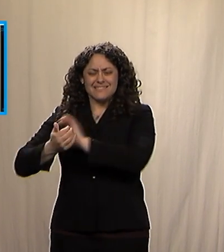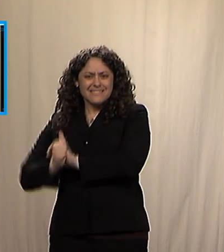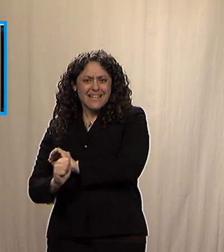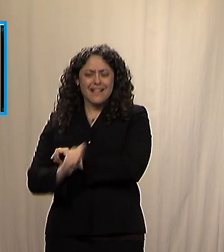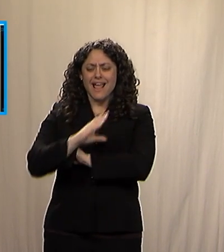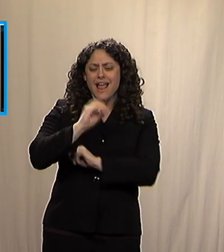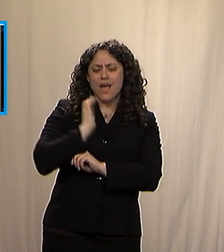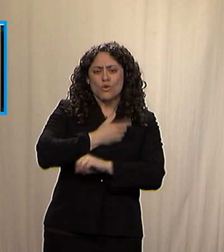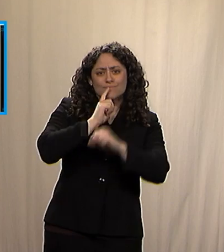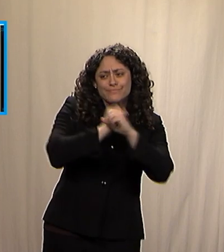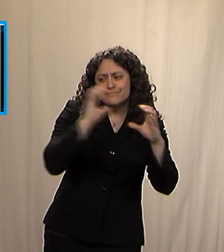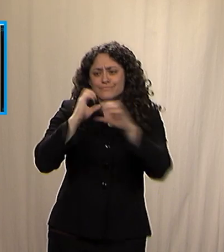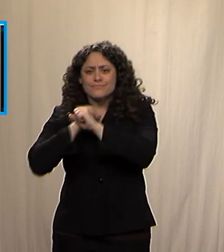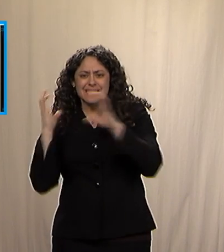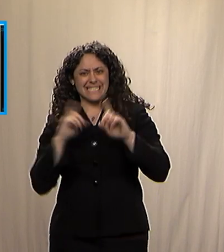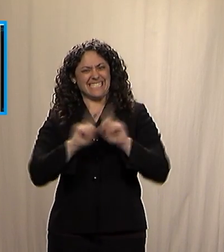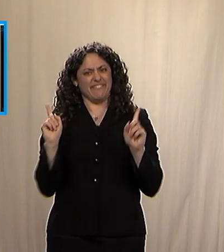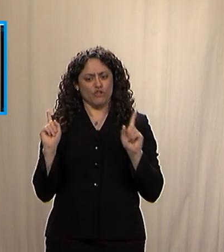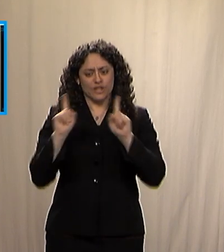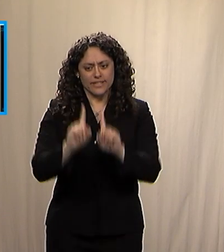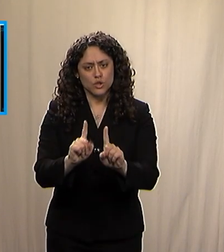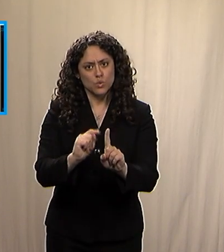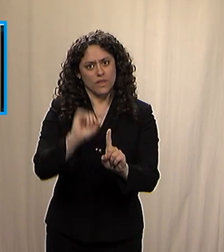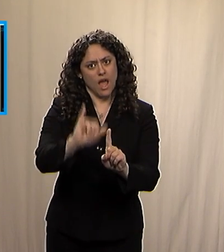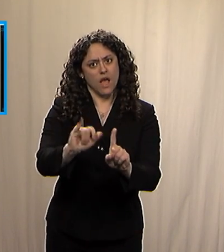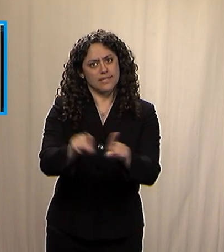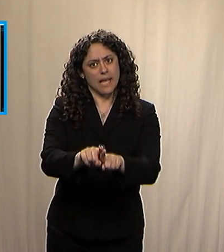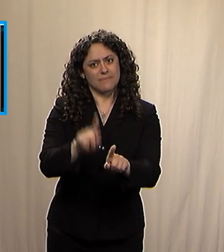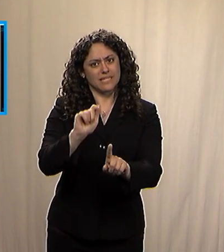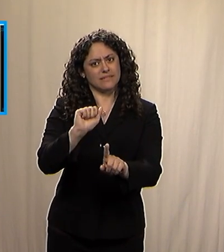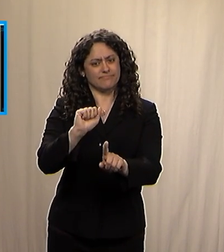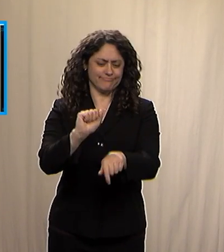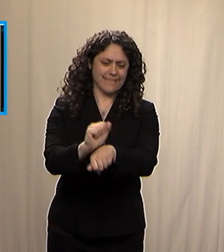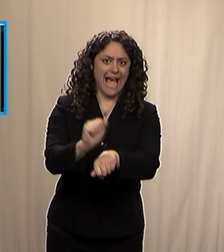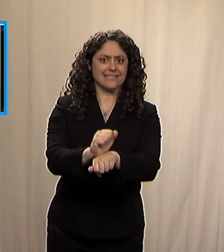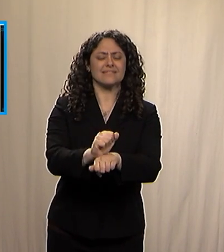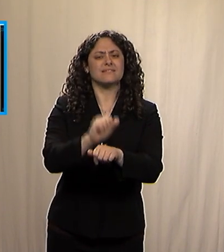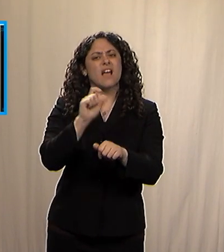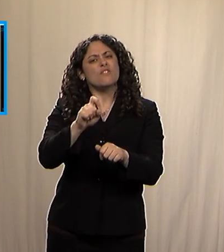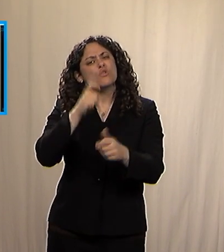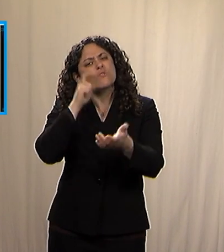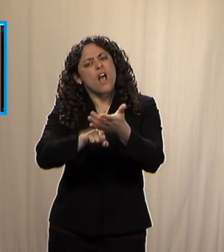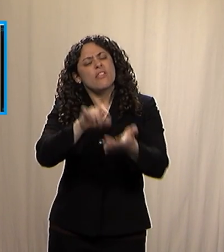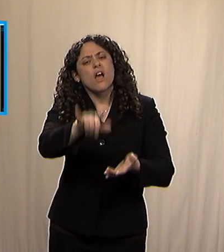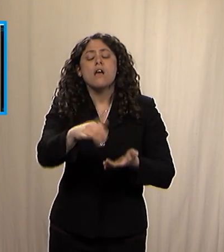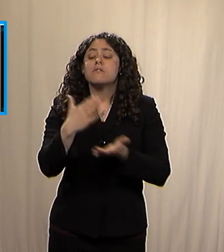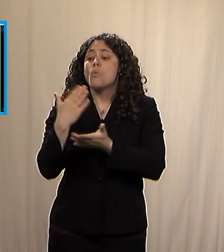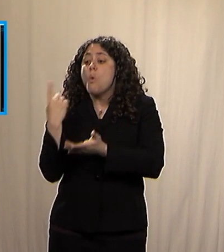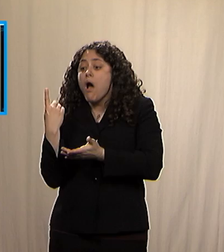And sometimes it might be one person has strengths in certain areas and can take over that part of the role,